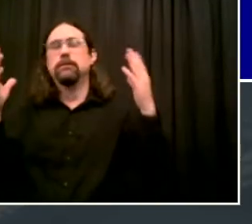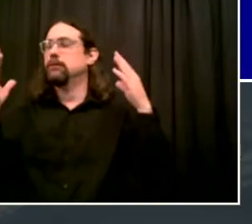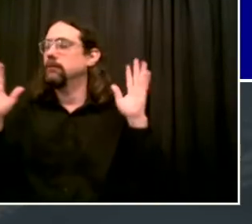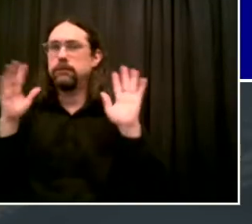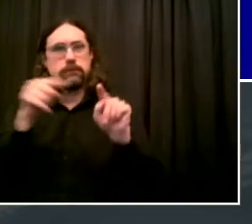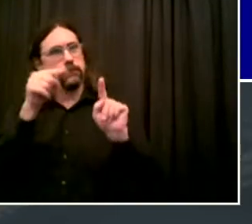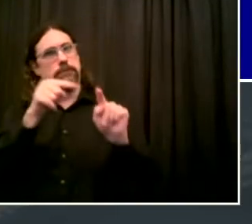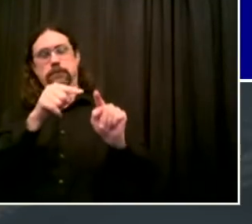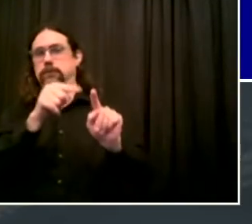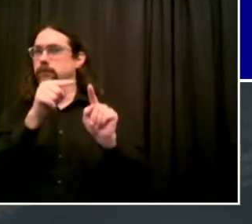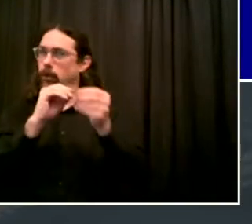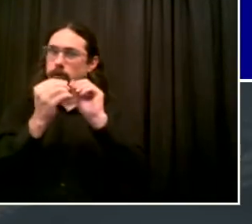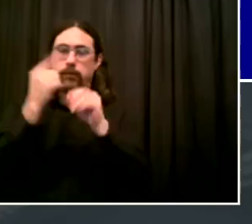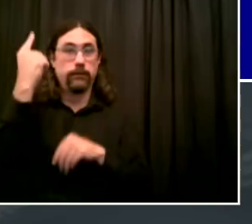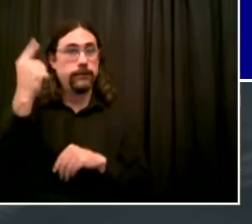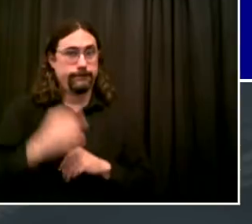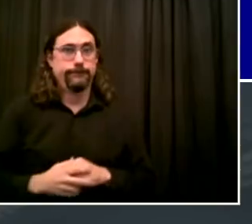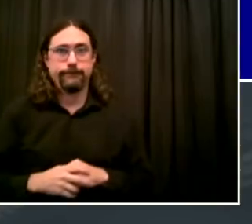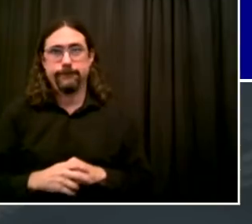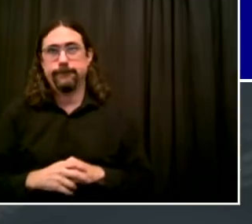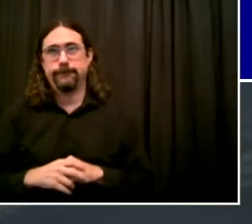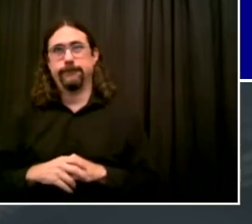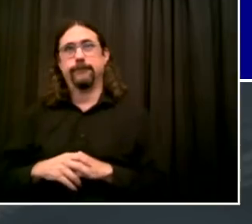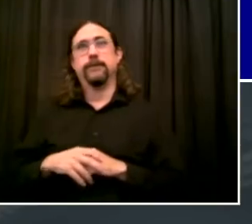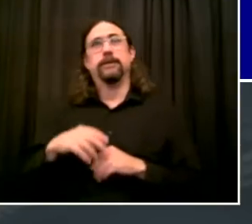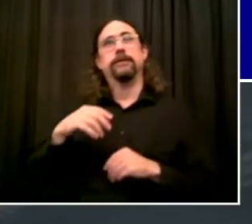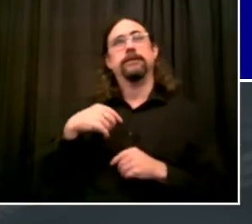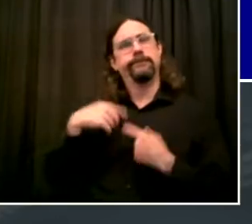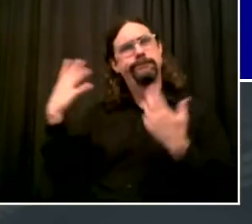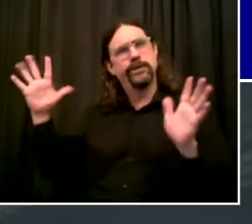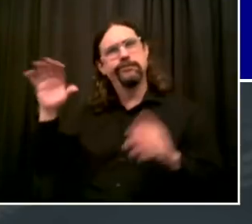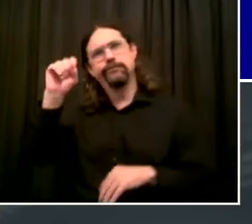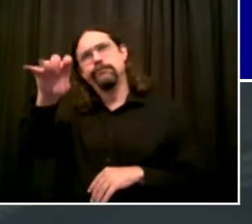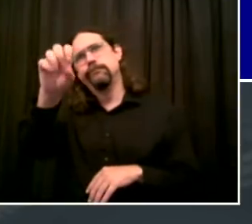HAS TO BE ON THOSE FOUR BASICS.